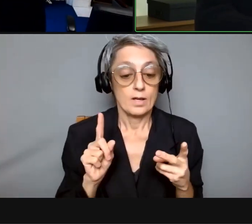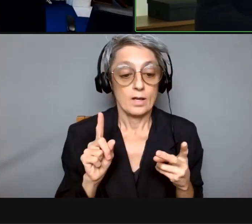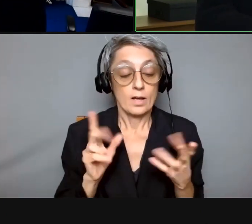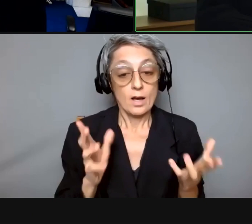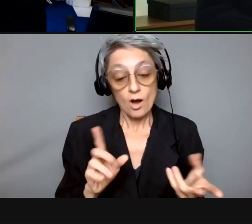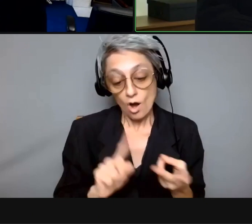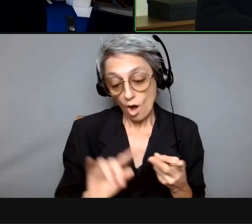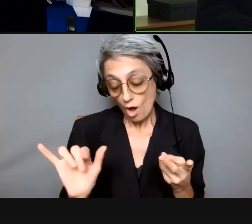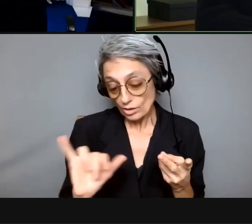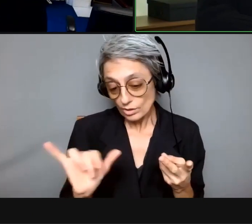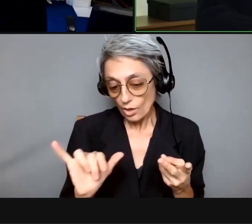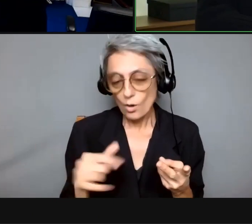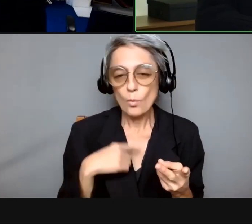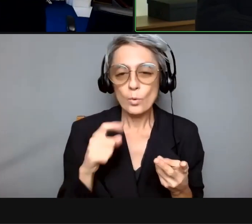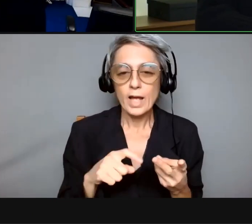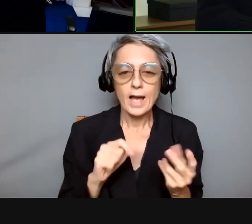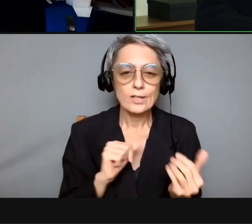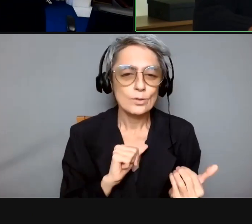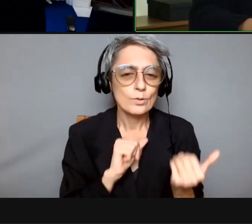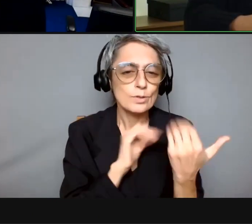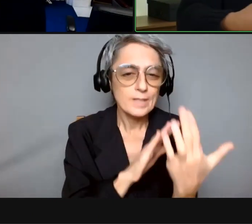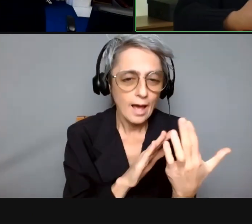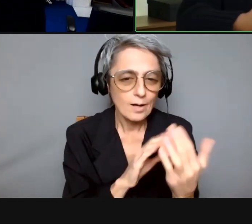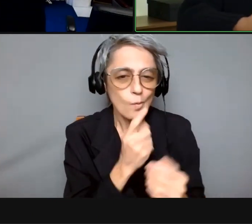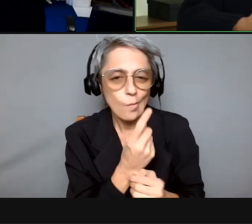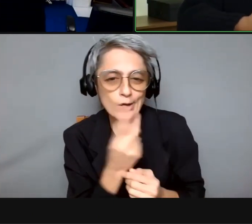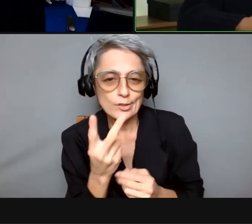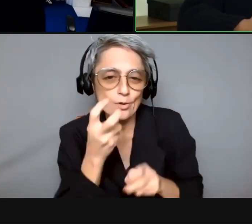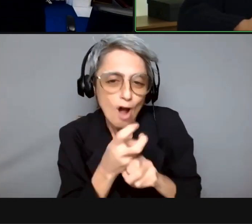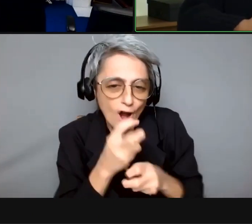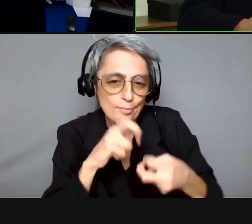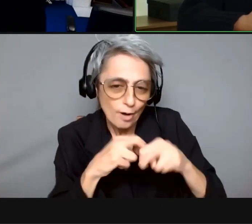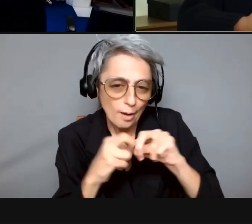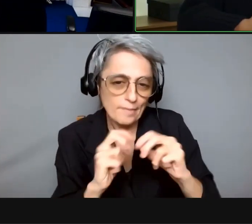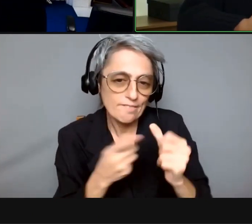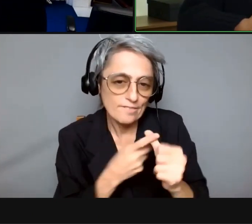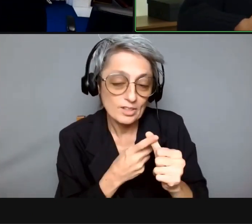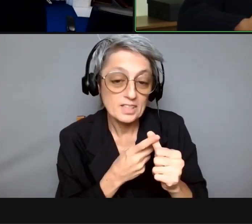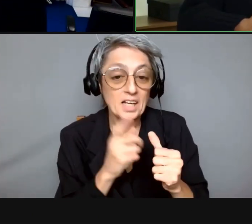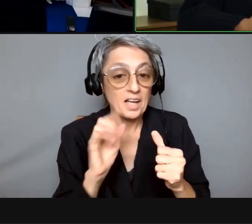It sounds a little counterintuitive, but for us, for example, it was data centers